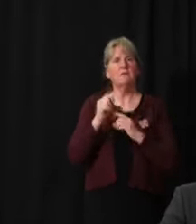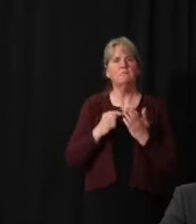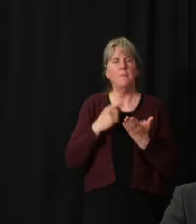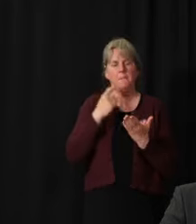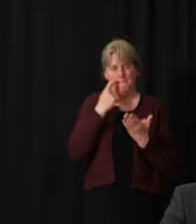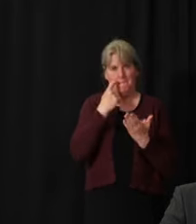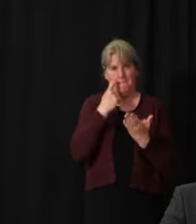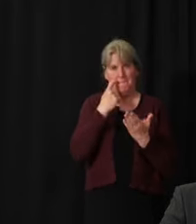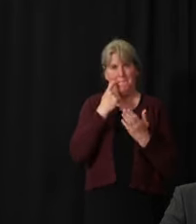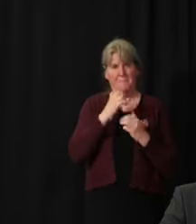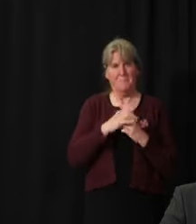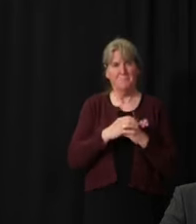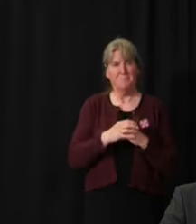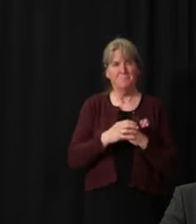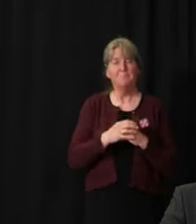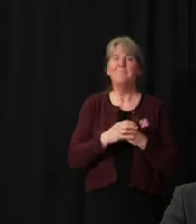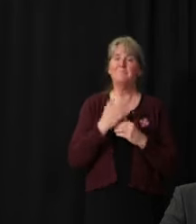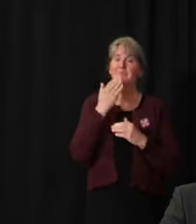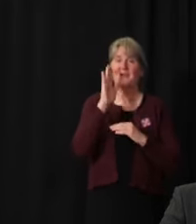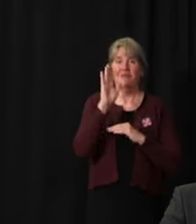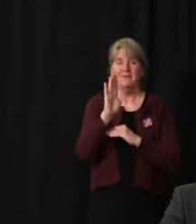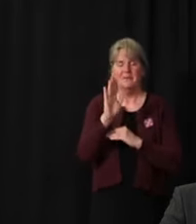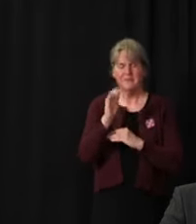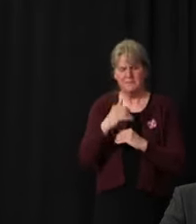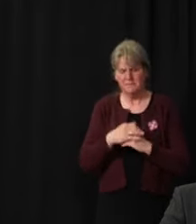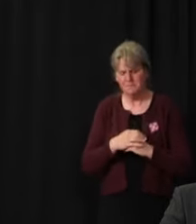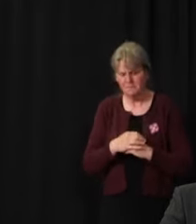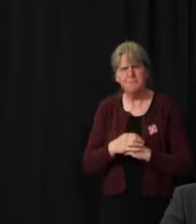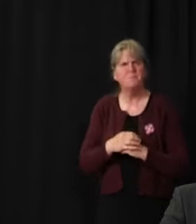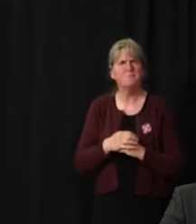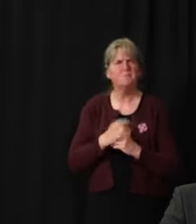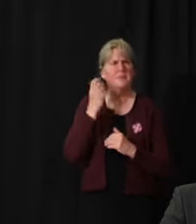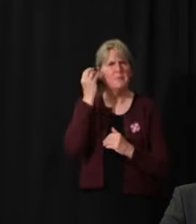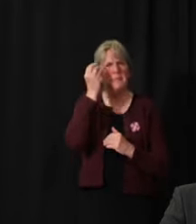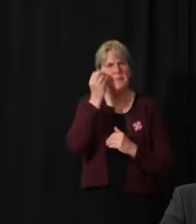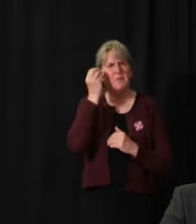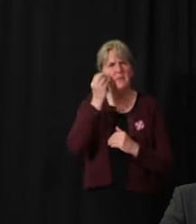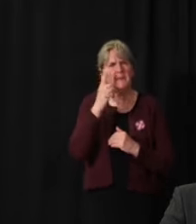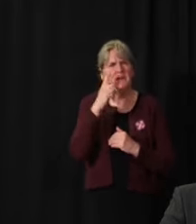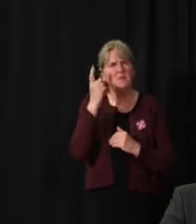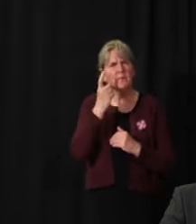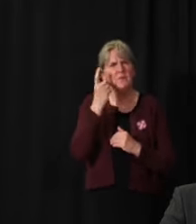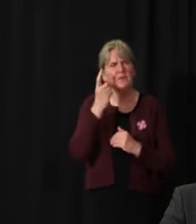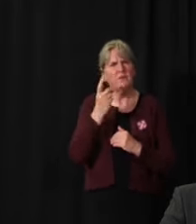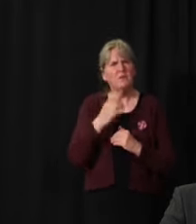Moderator: Thank you. Gabrielle, Whitehorse Star? Reporter: Good afternoon.